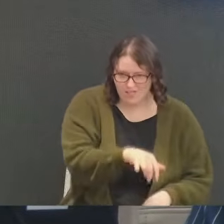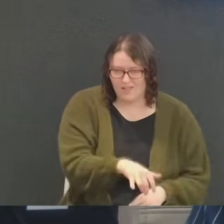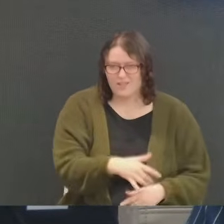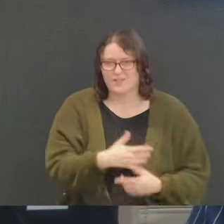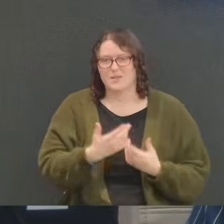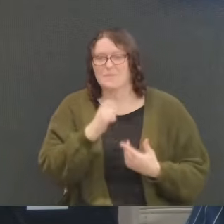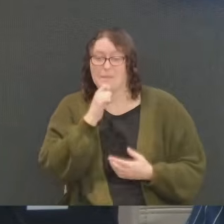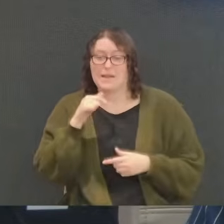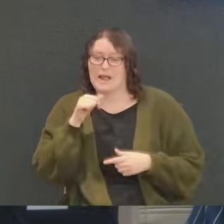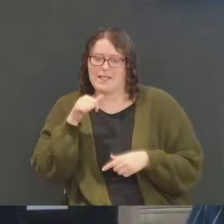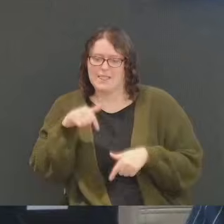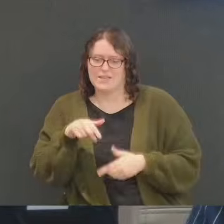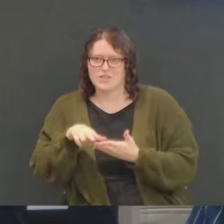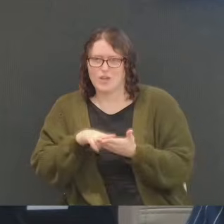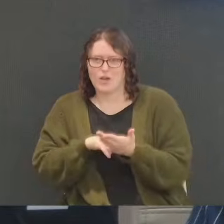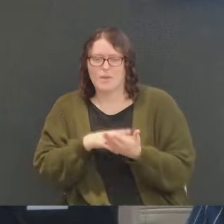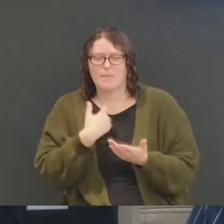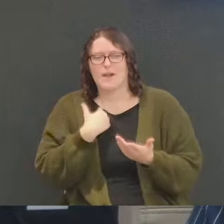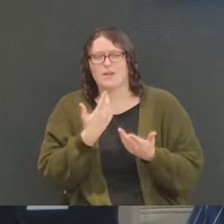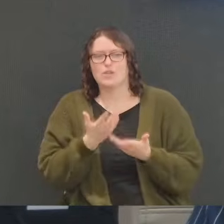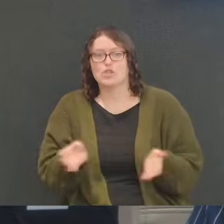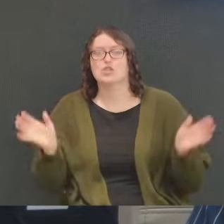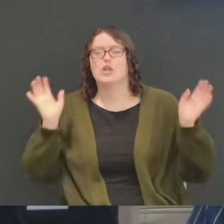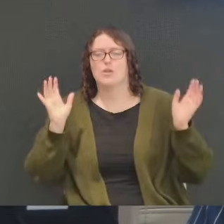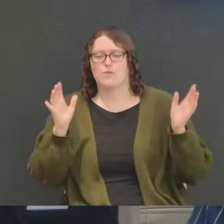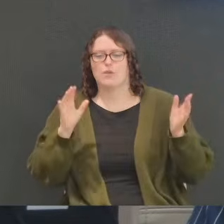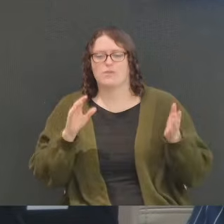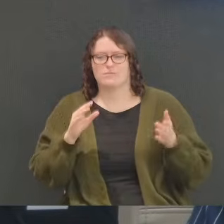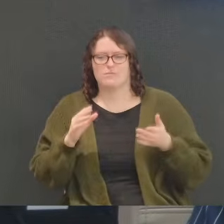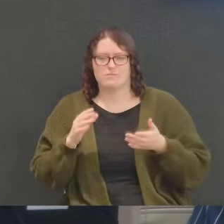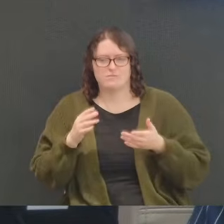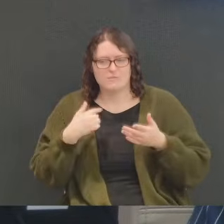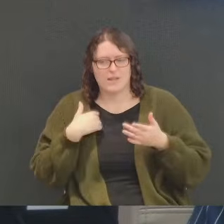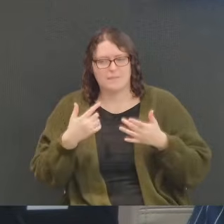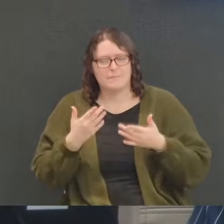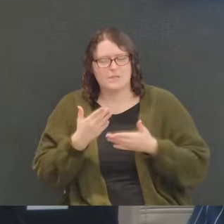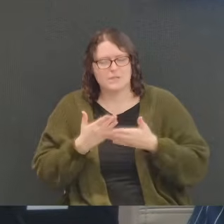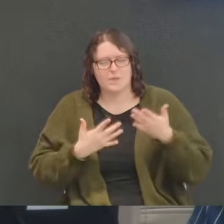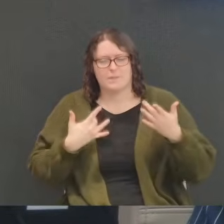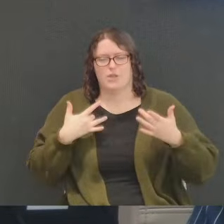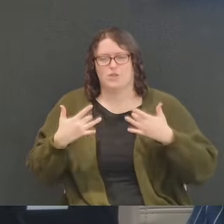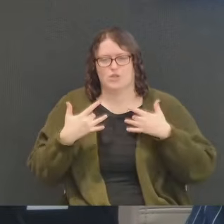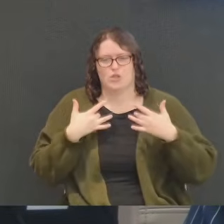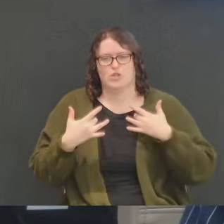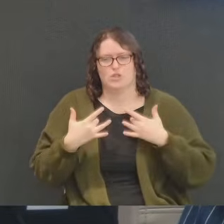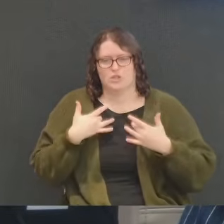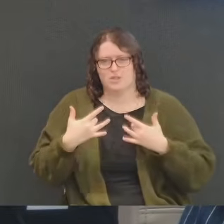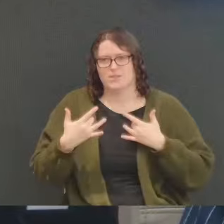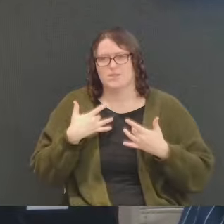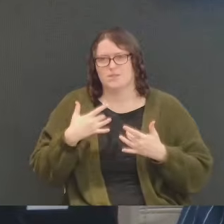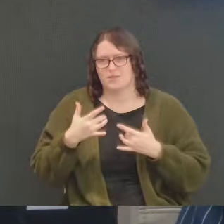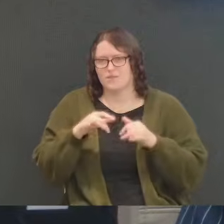contract, but I do want to put on record that I have some concerns on systems like here that's